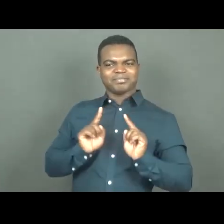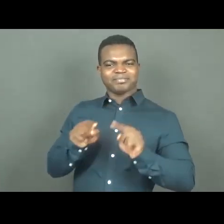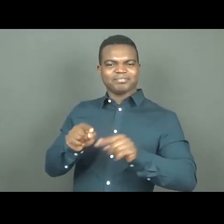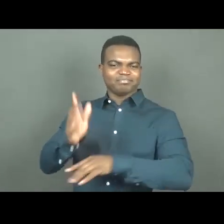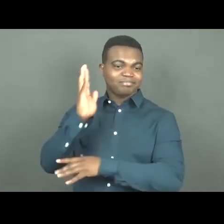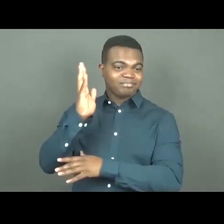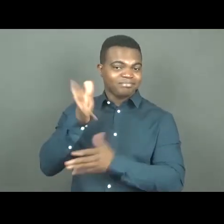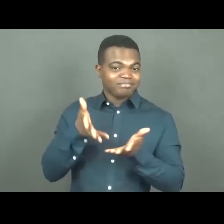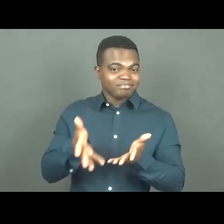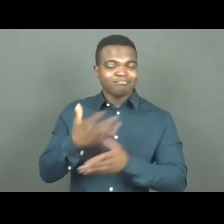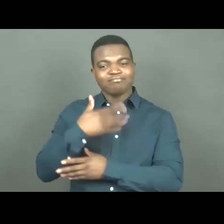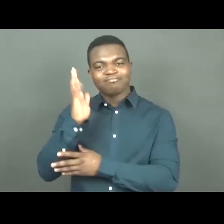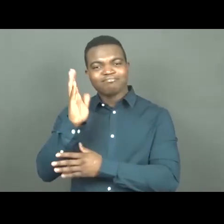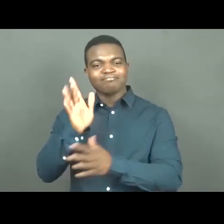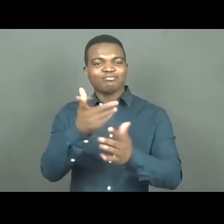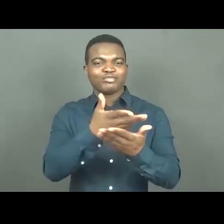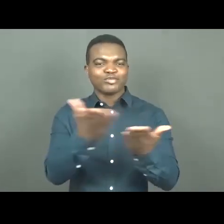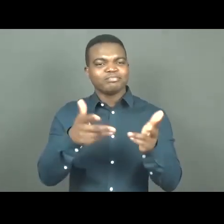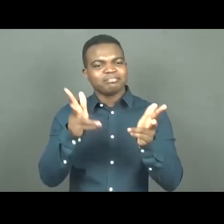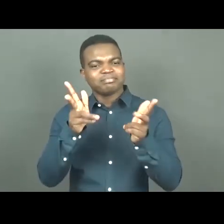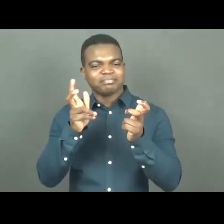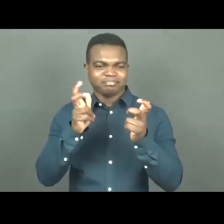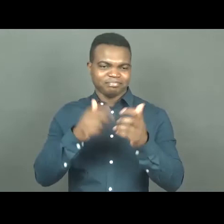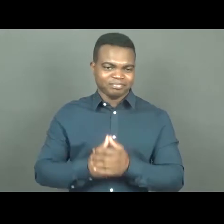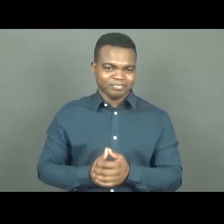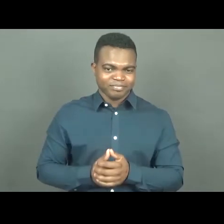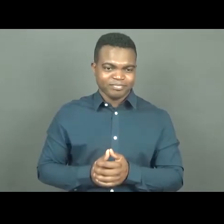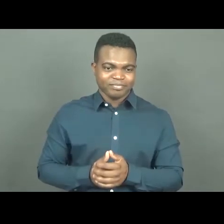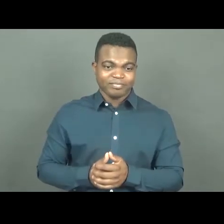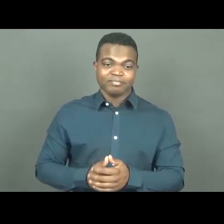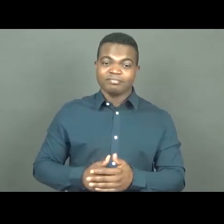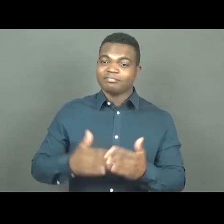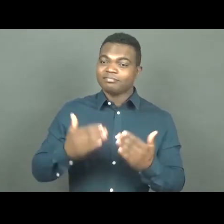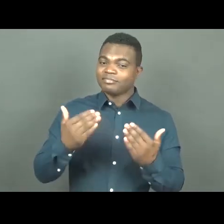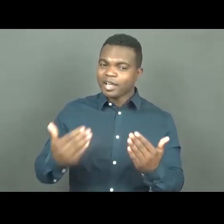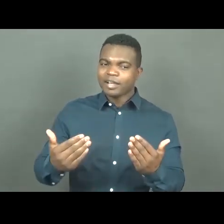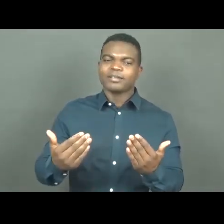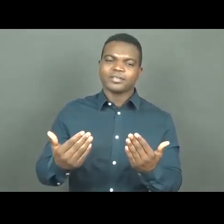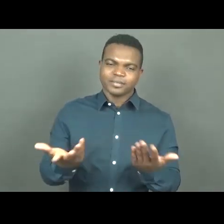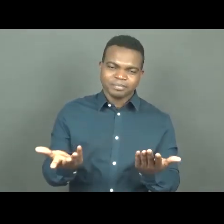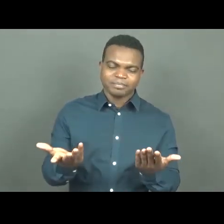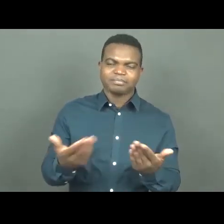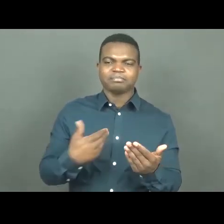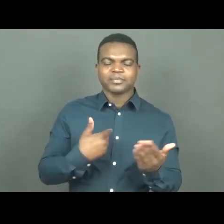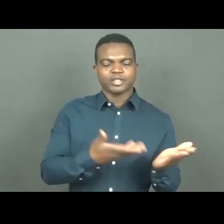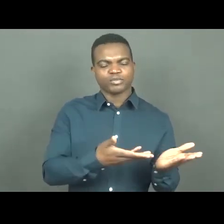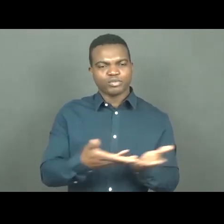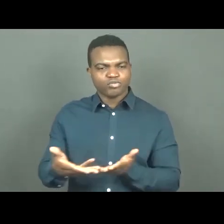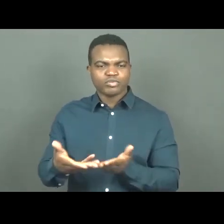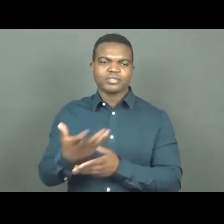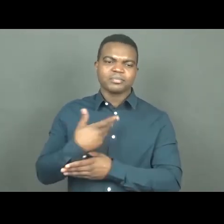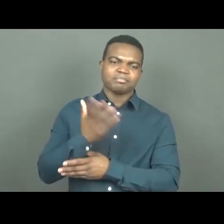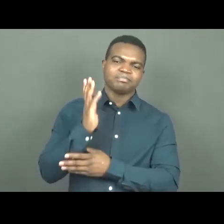important webinar hosted by CBM Switzerland with support of the parliamentary group Swiss